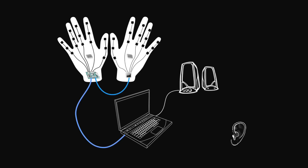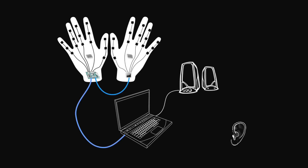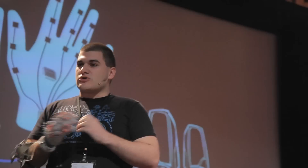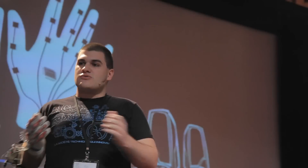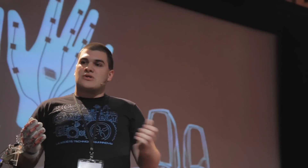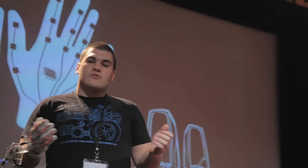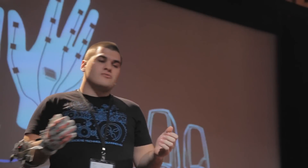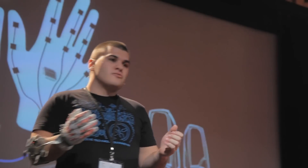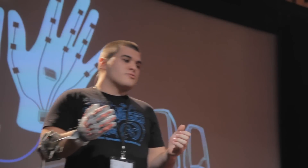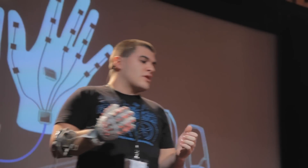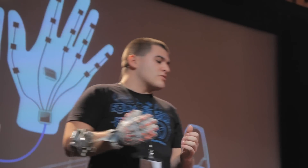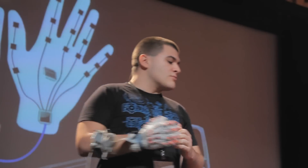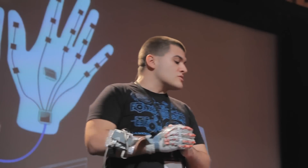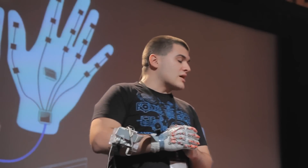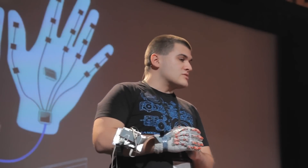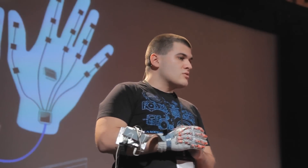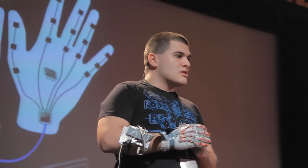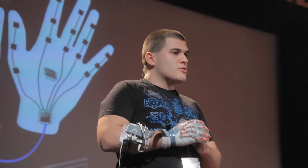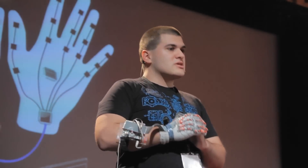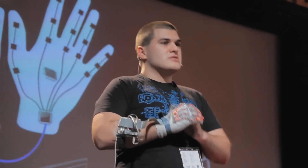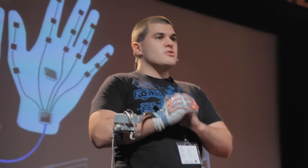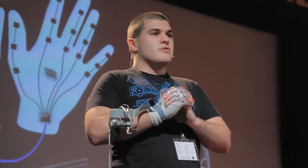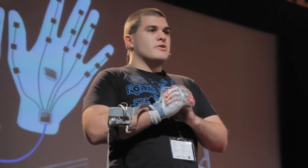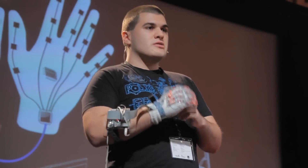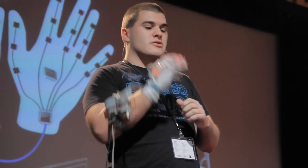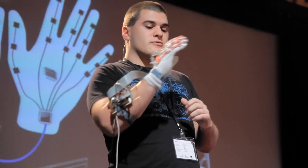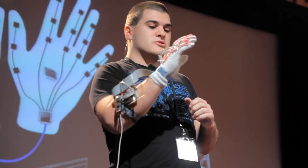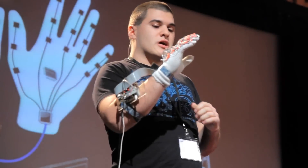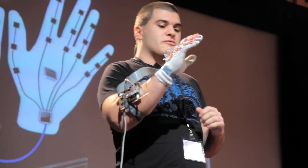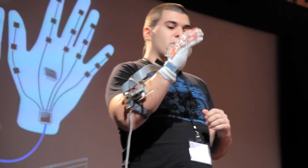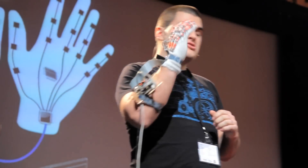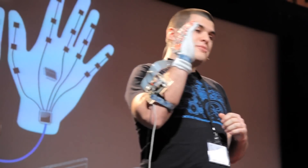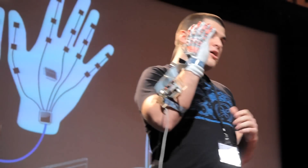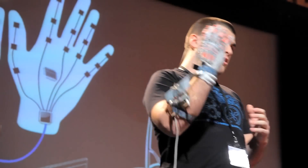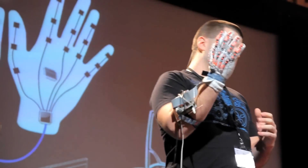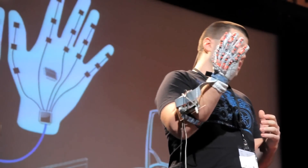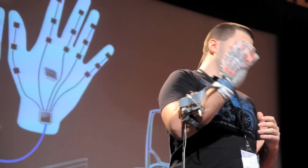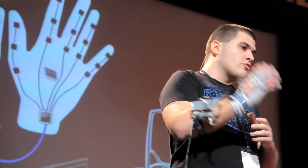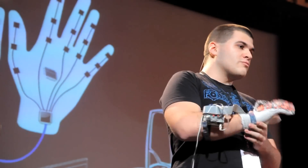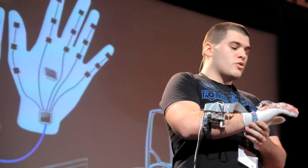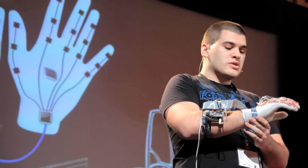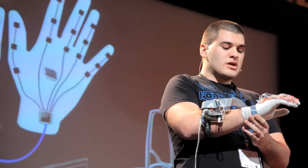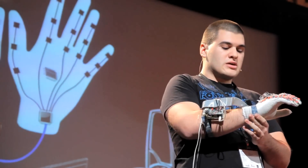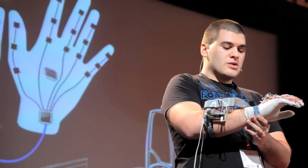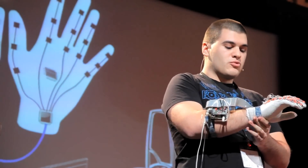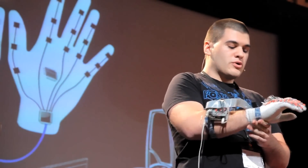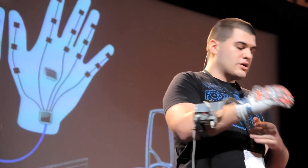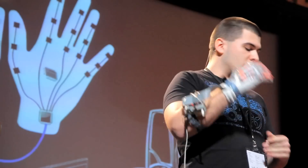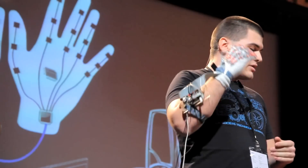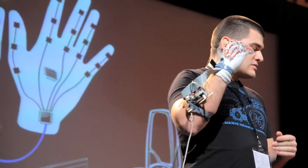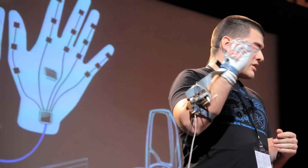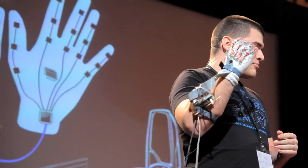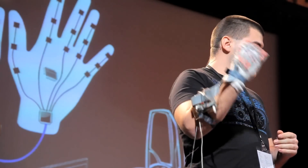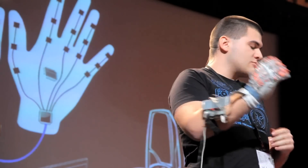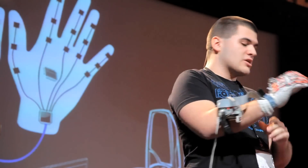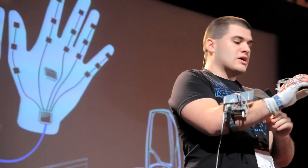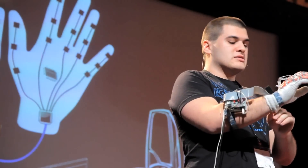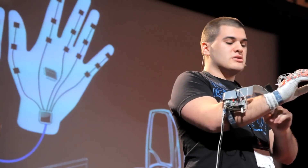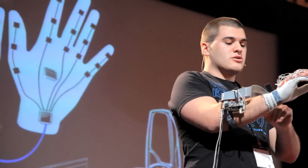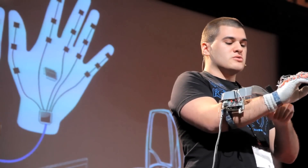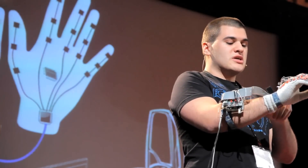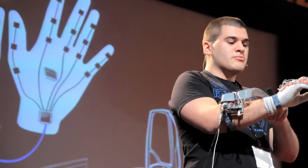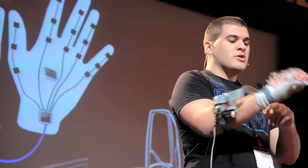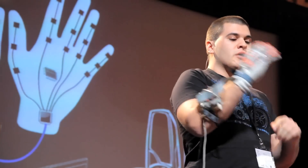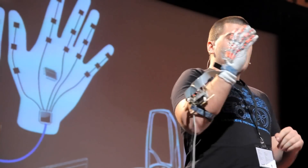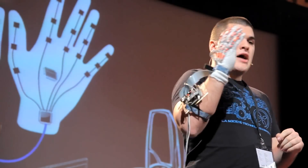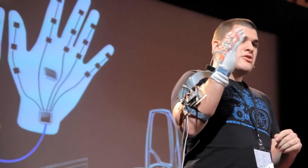Today's demonstration uses only one glove to give you an idea of how the concept would work.